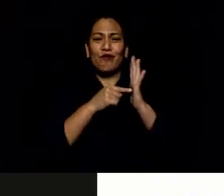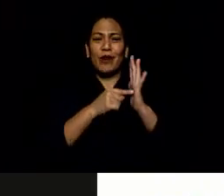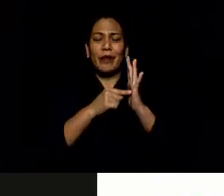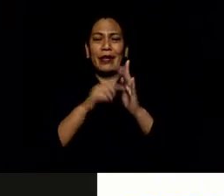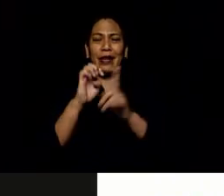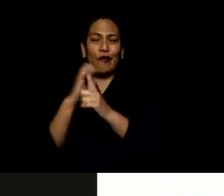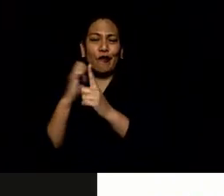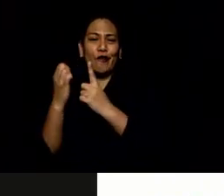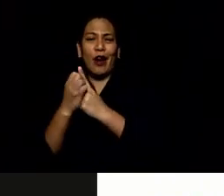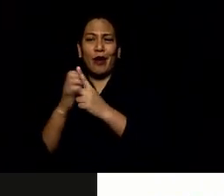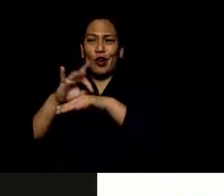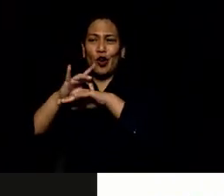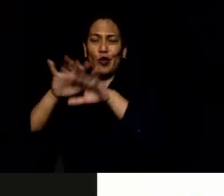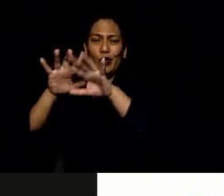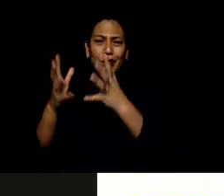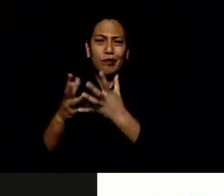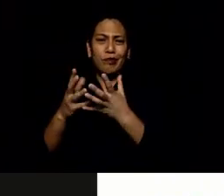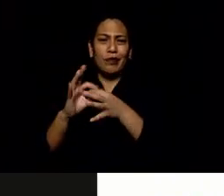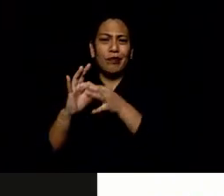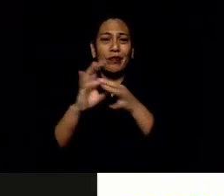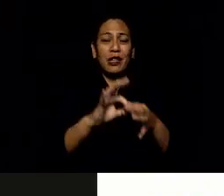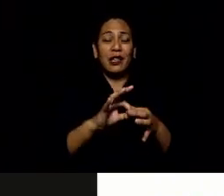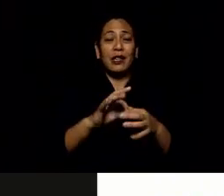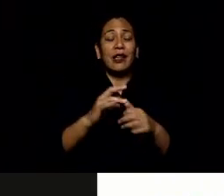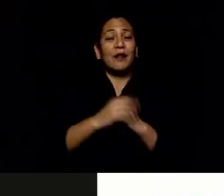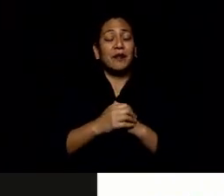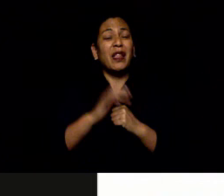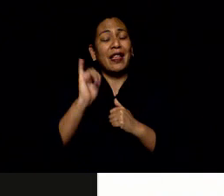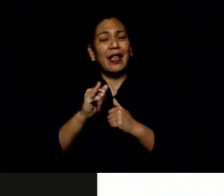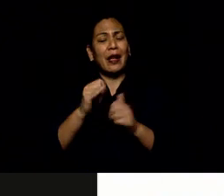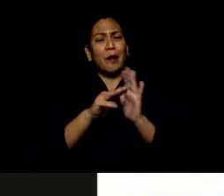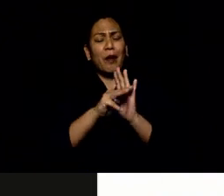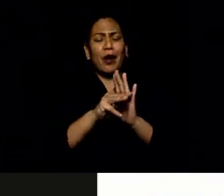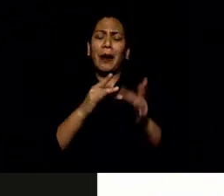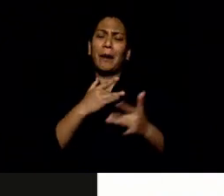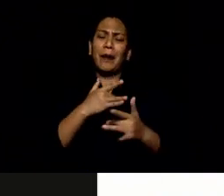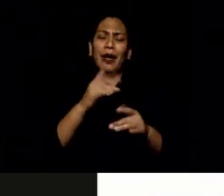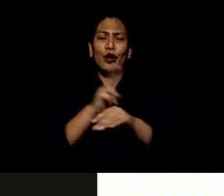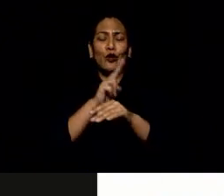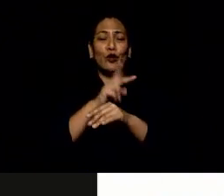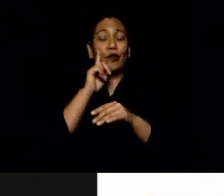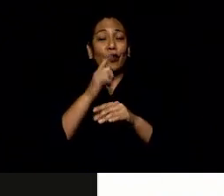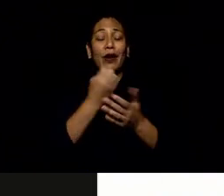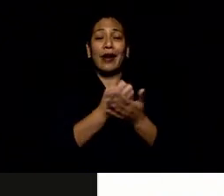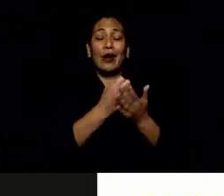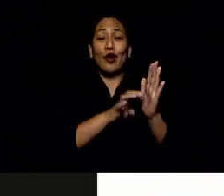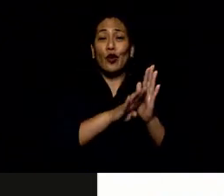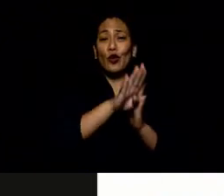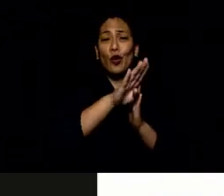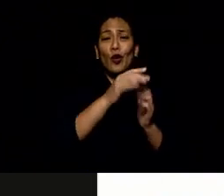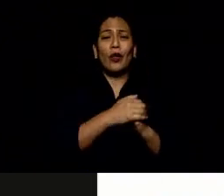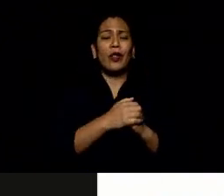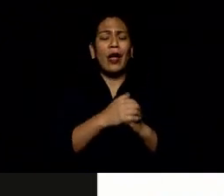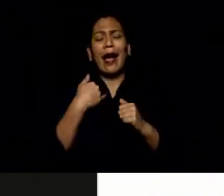And here's the model that is used to understand economic growth, the size of the economy. We have capital and labour.